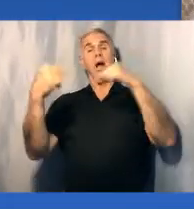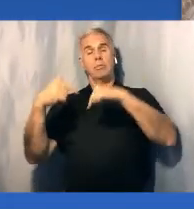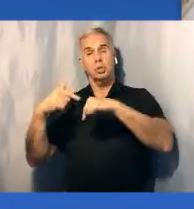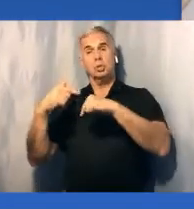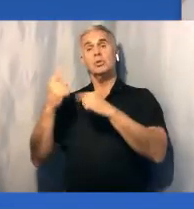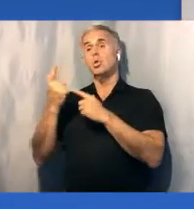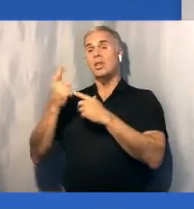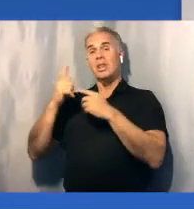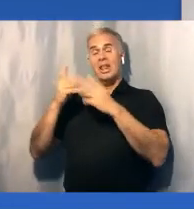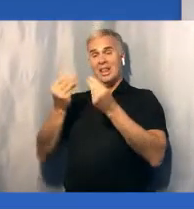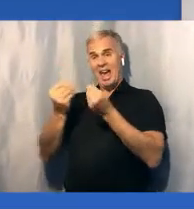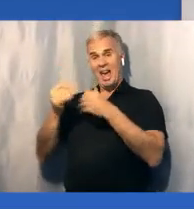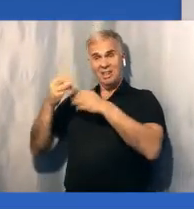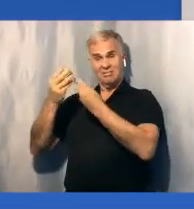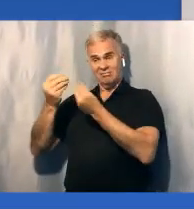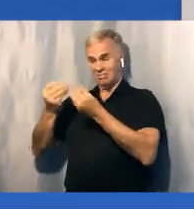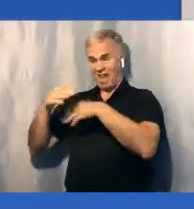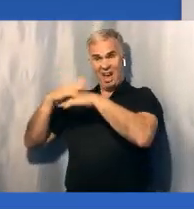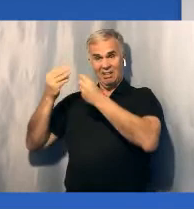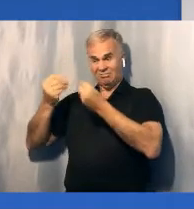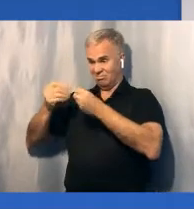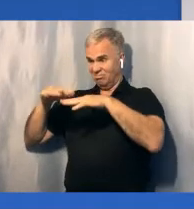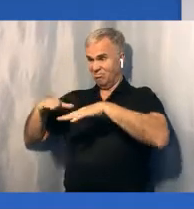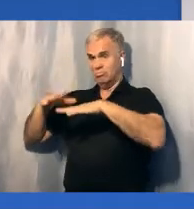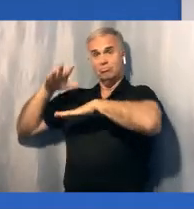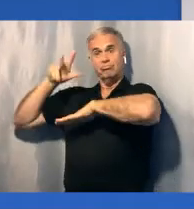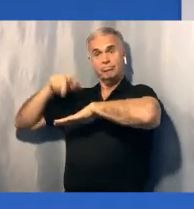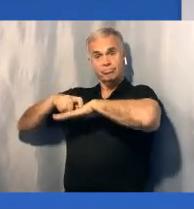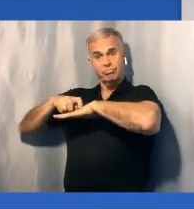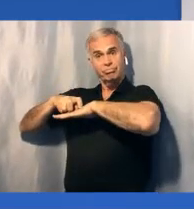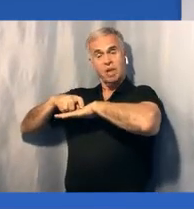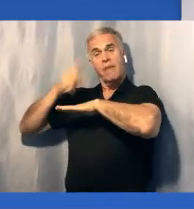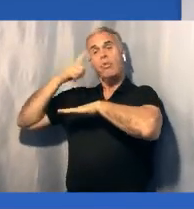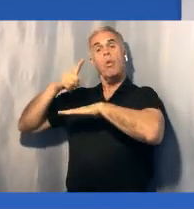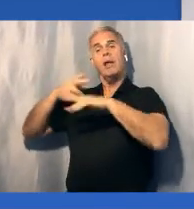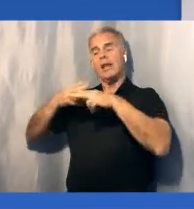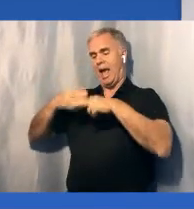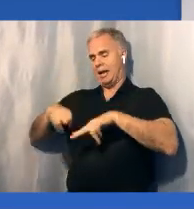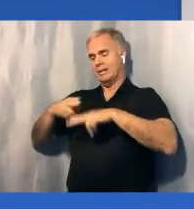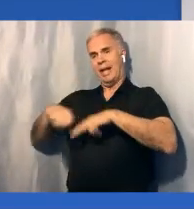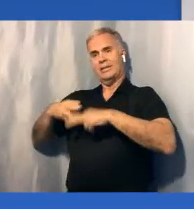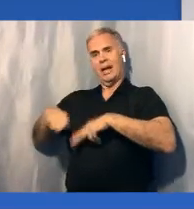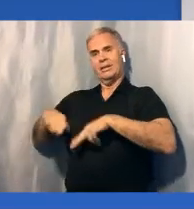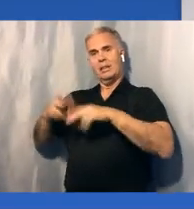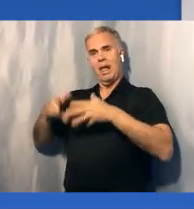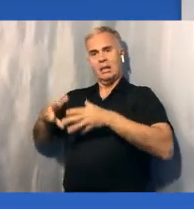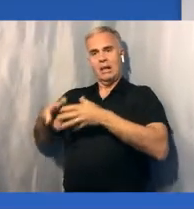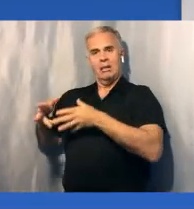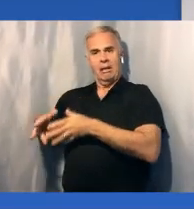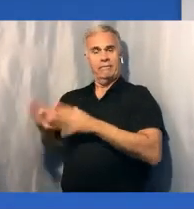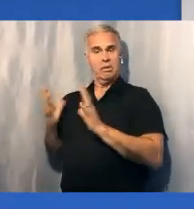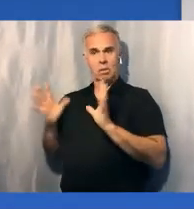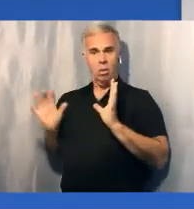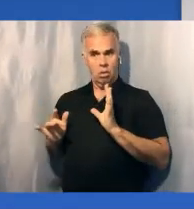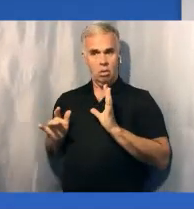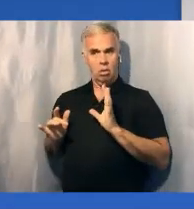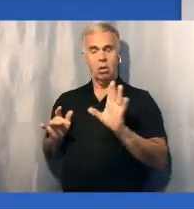The wandering albatross spends most of its life in the air. It comes to land only to lay its egg eggs